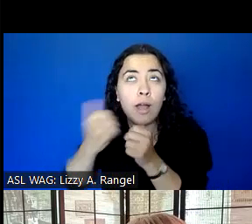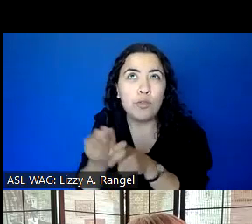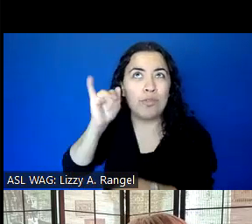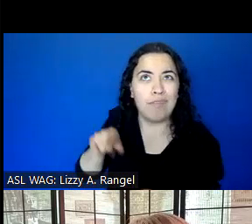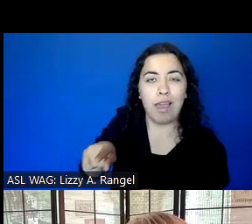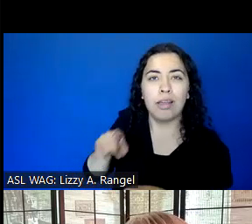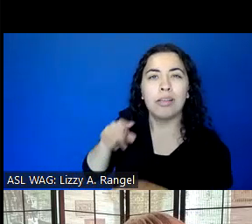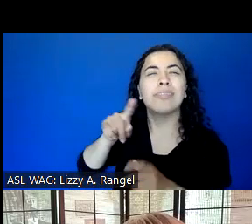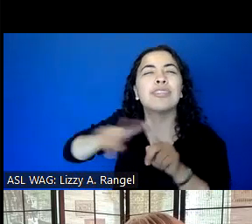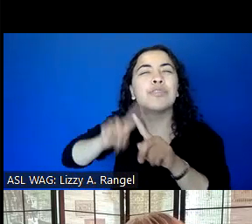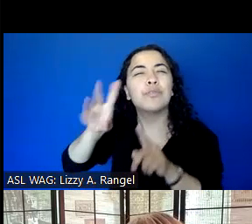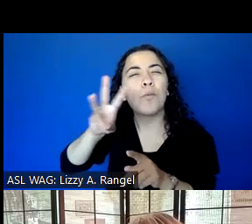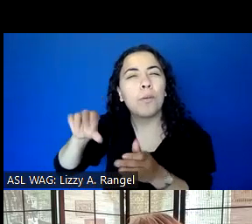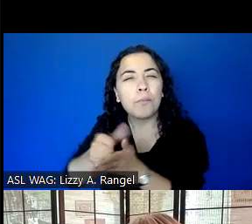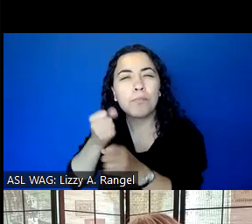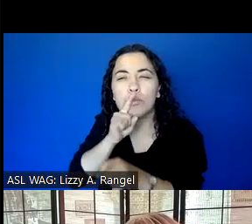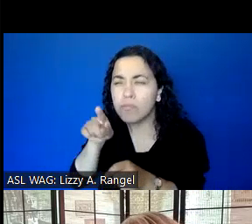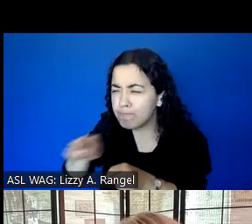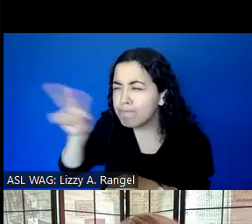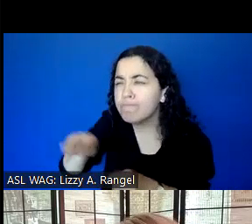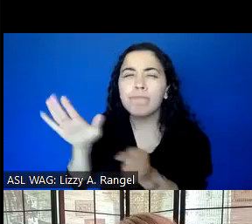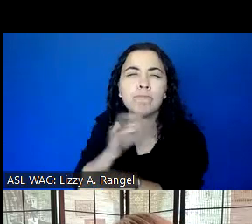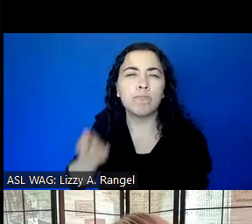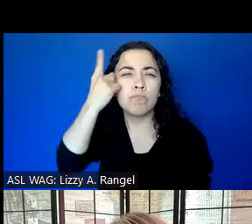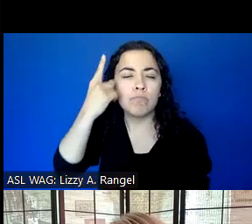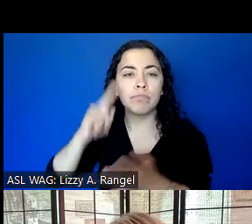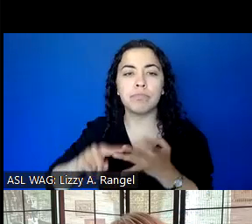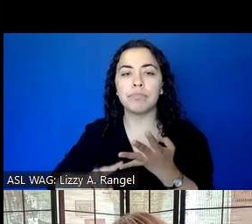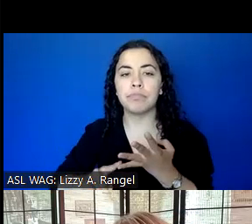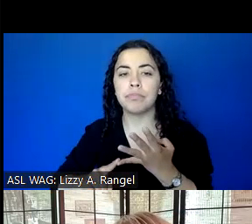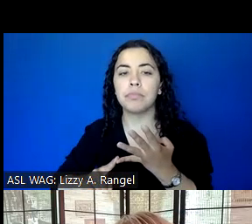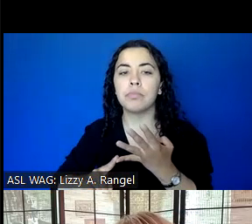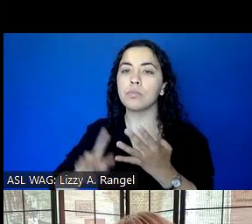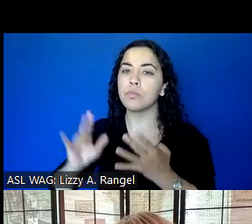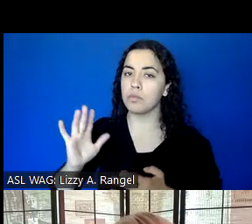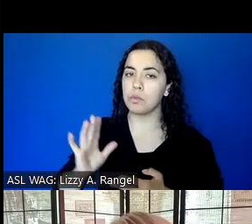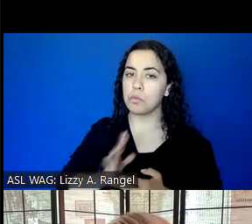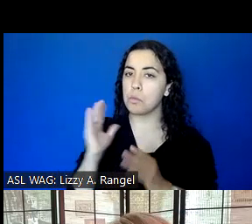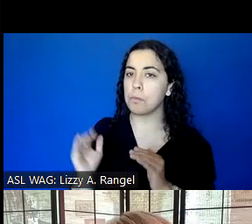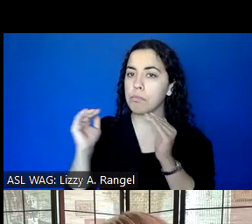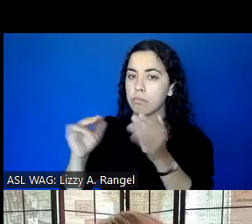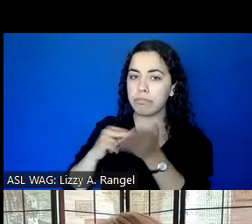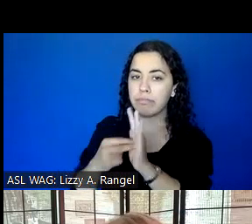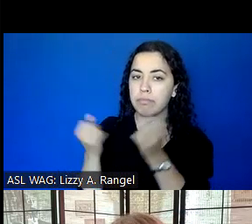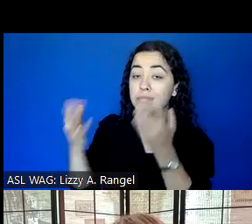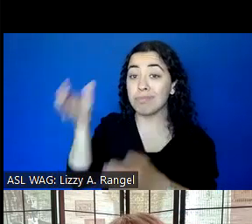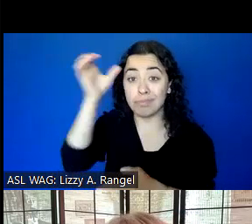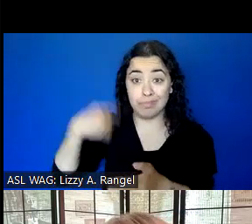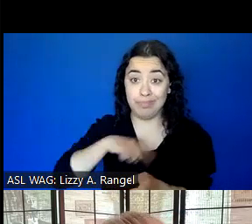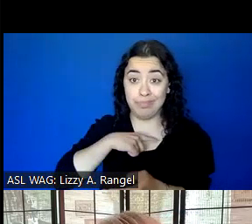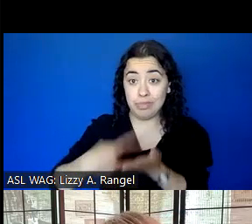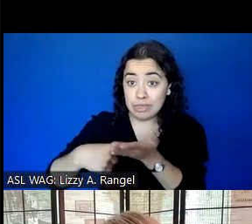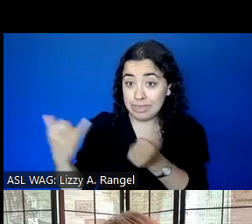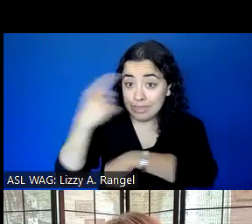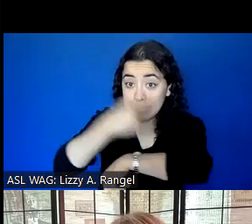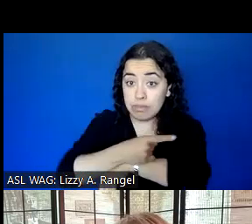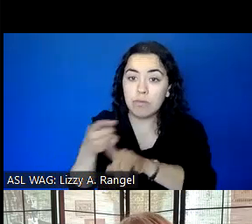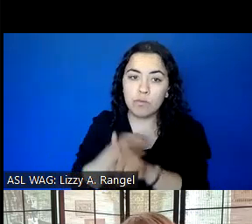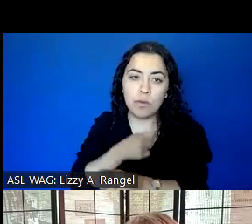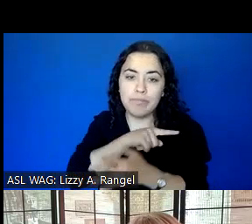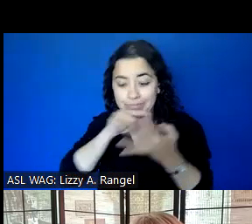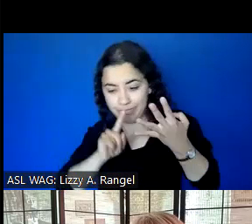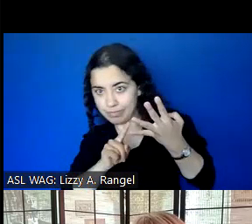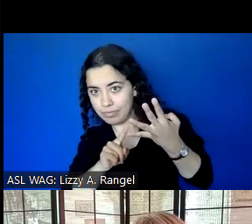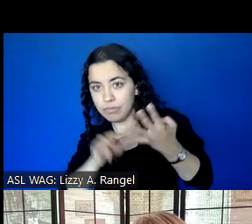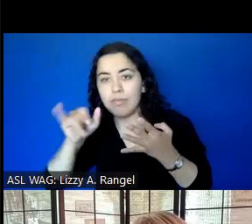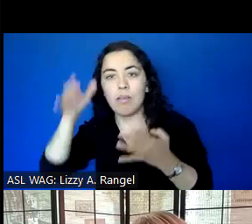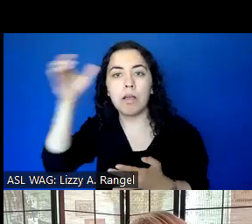of the senses. Operable means that a person can use and control successfully the buttons,